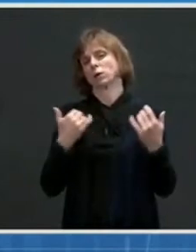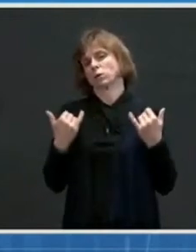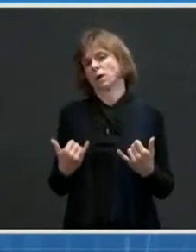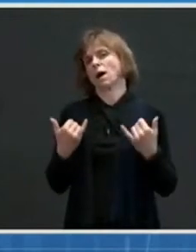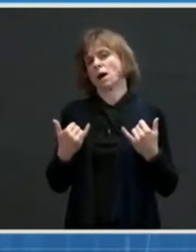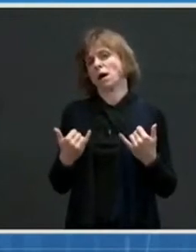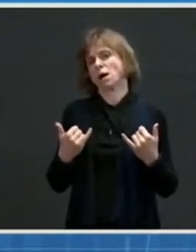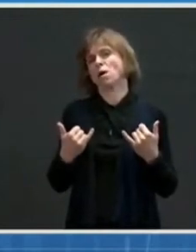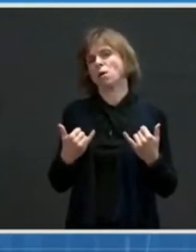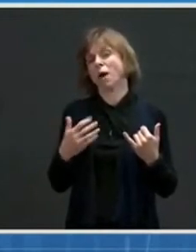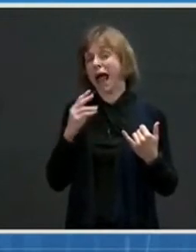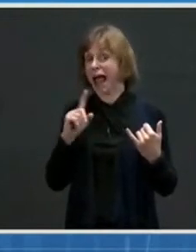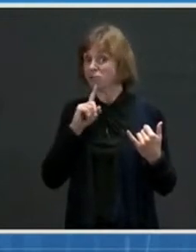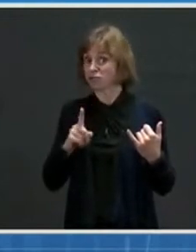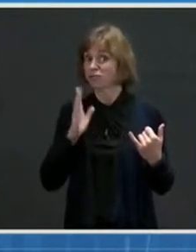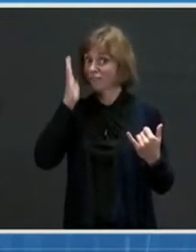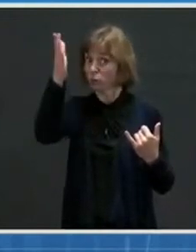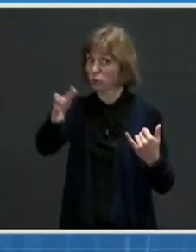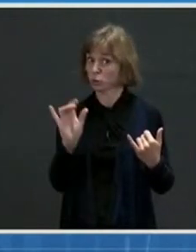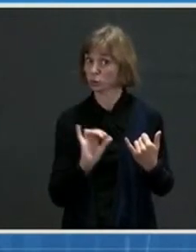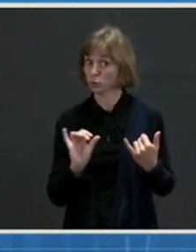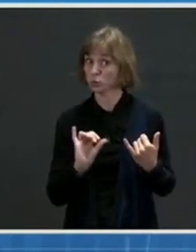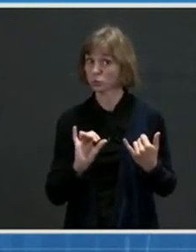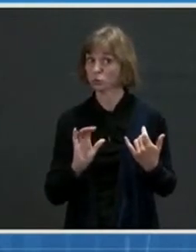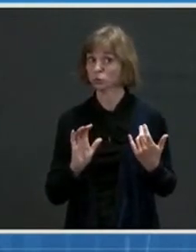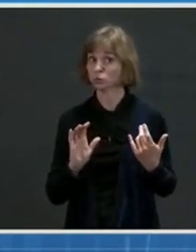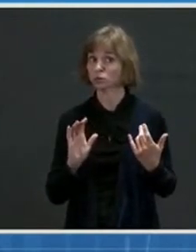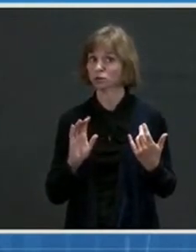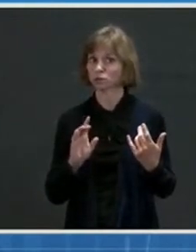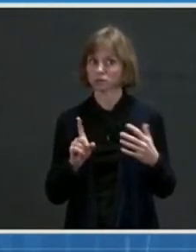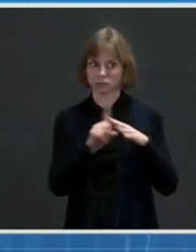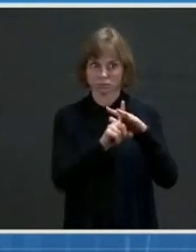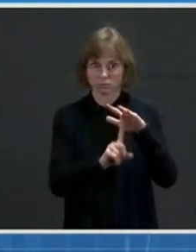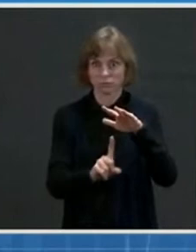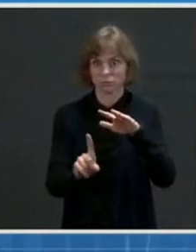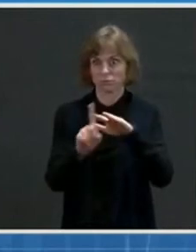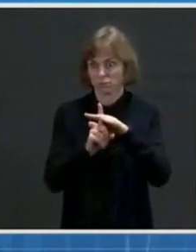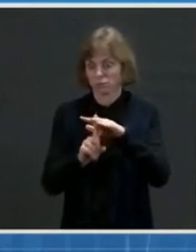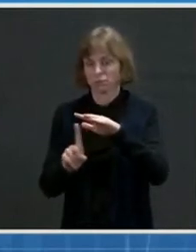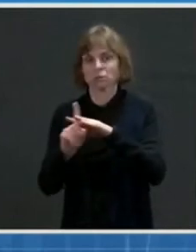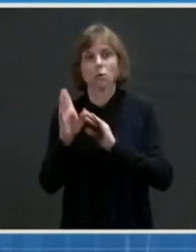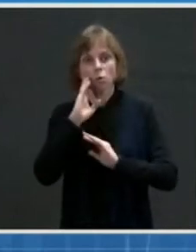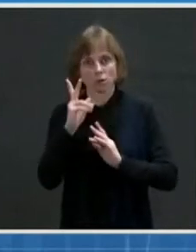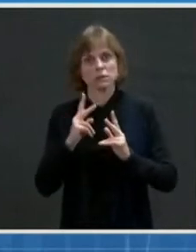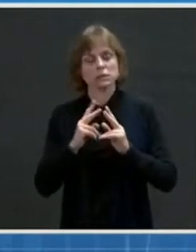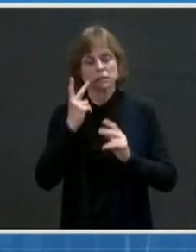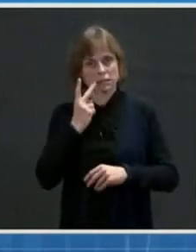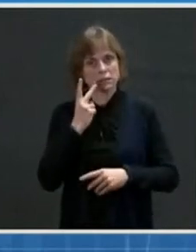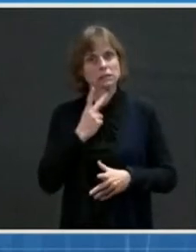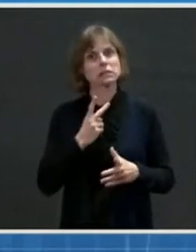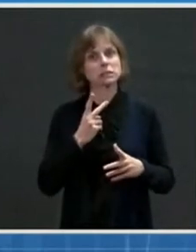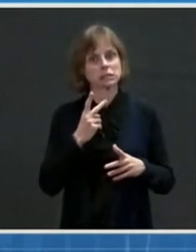IT IS VERY CLEAR THAT WE ARE FACED RIGHT NOW AND WILL BE IN